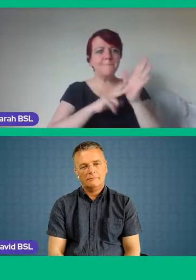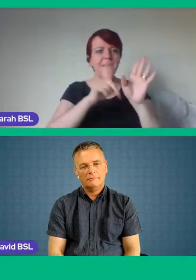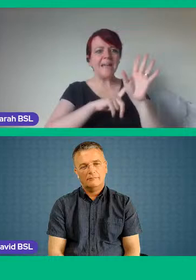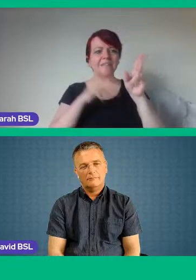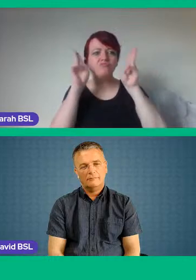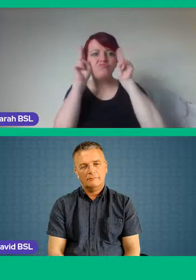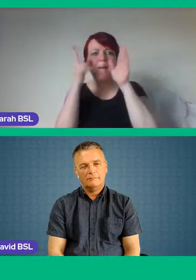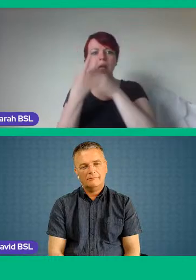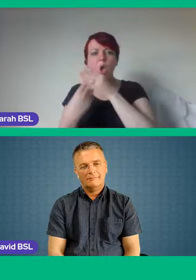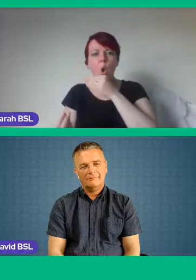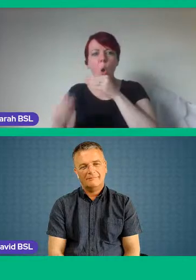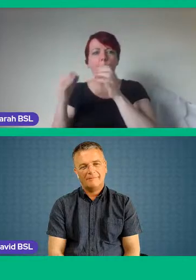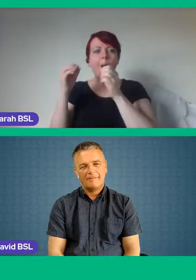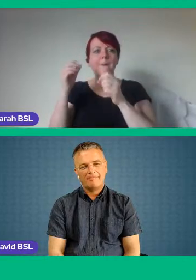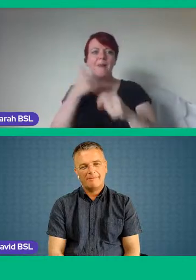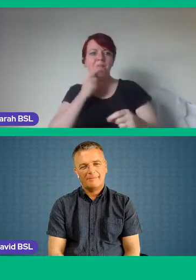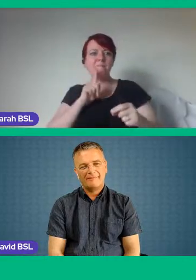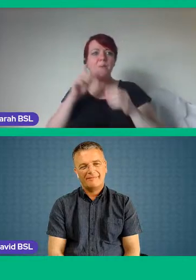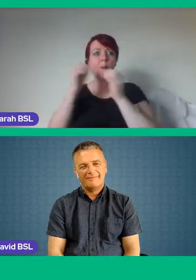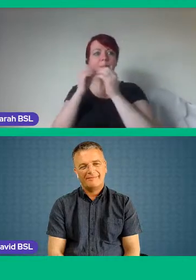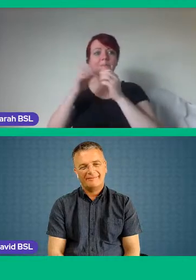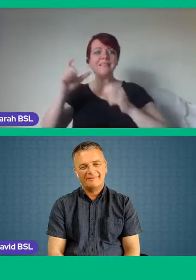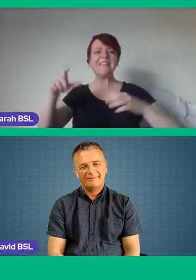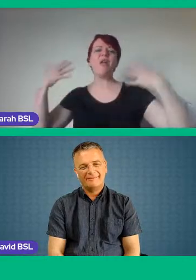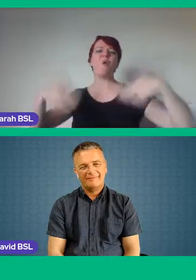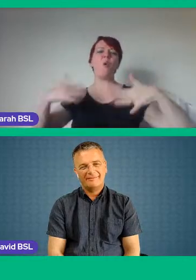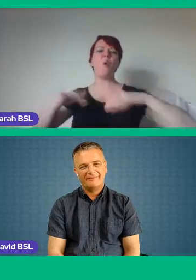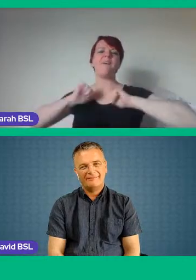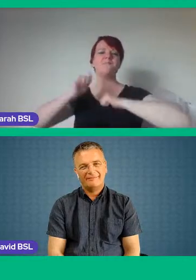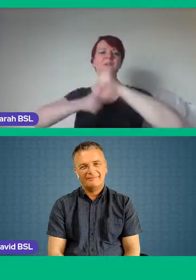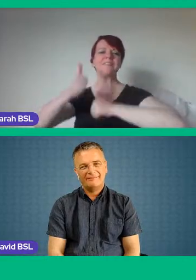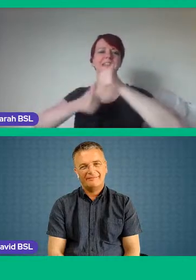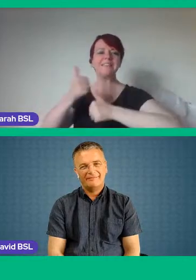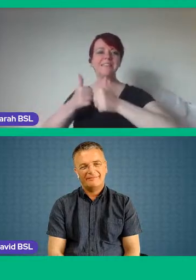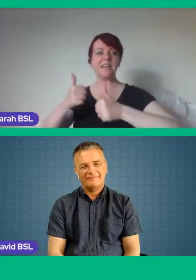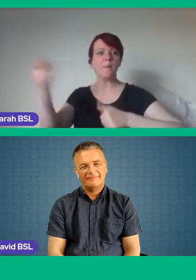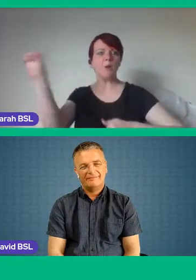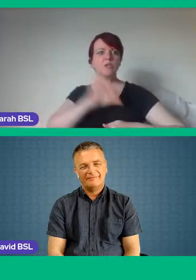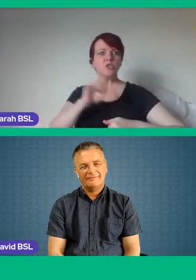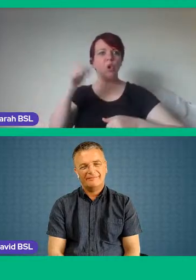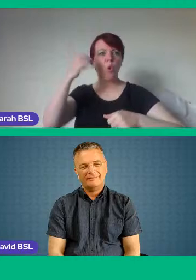Absolutely chill. Thank you so much. I'm going to